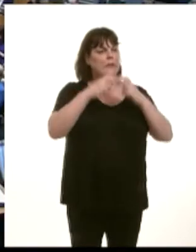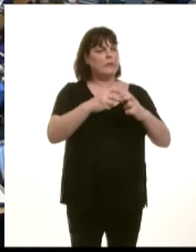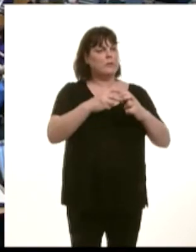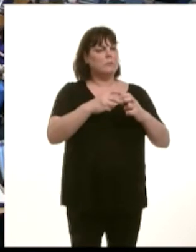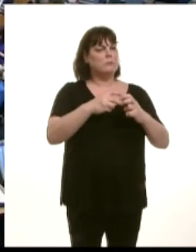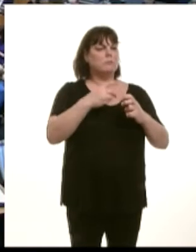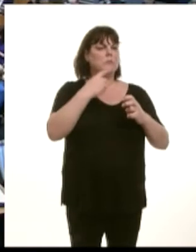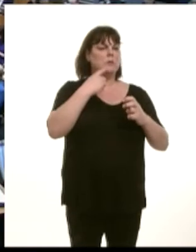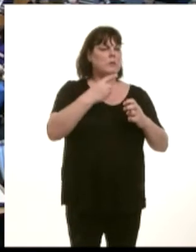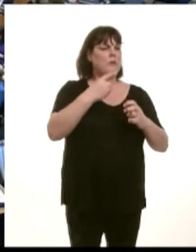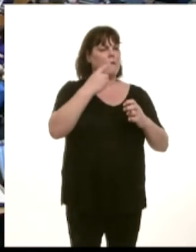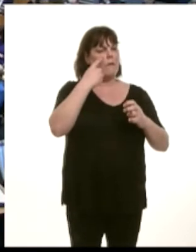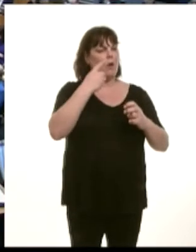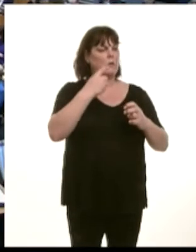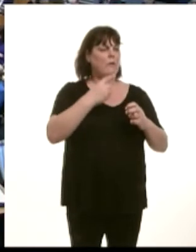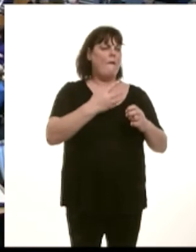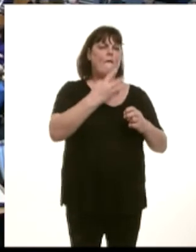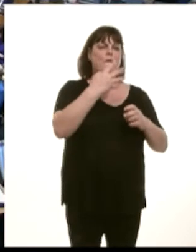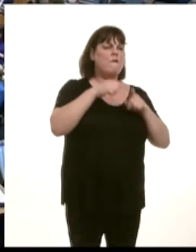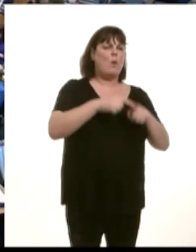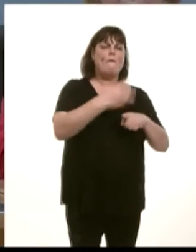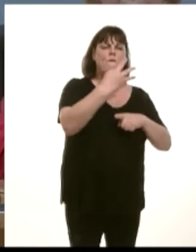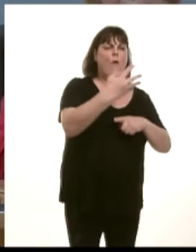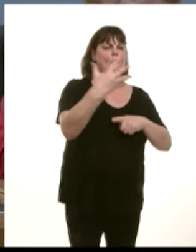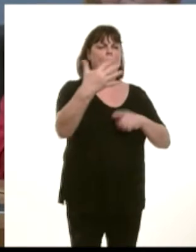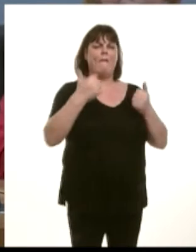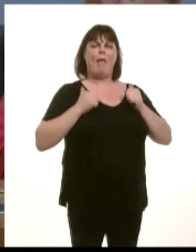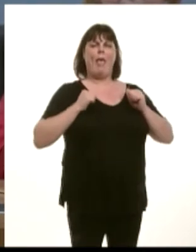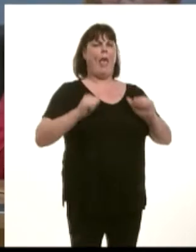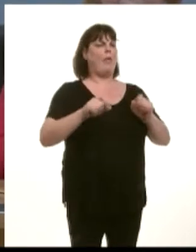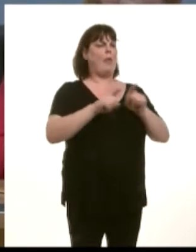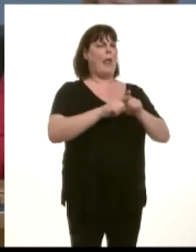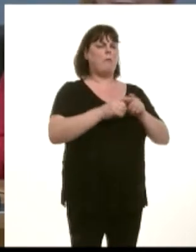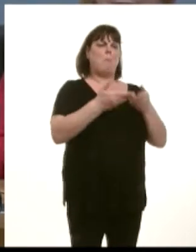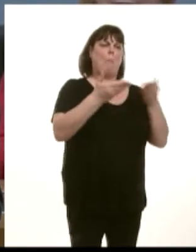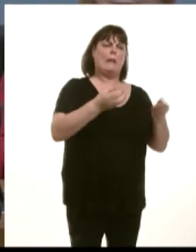four or five health steps—a balanced diet, exercise, not smoking, healthy body weight